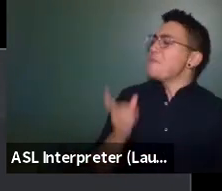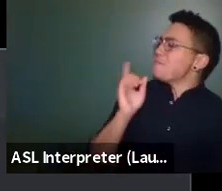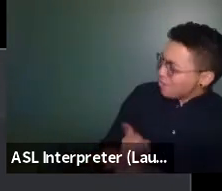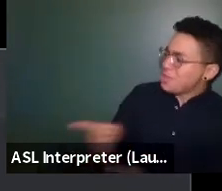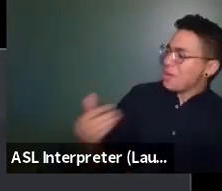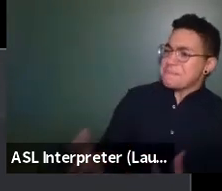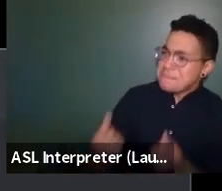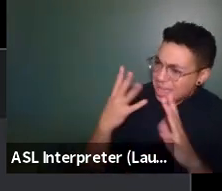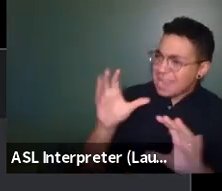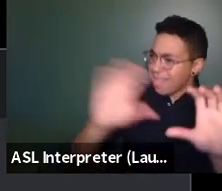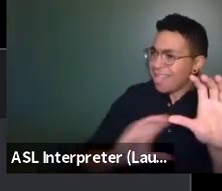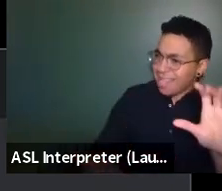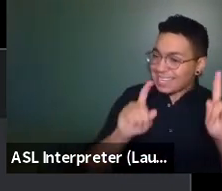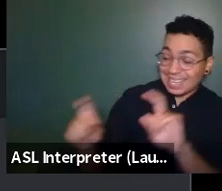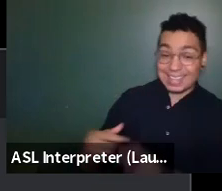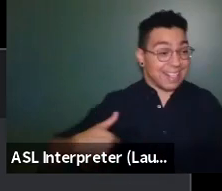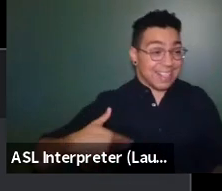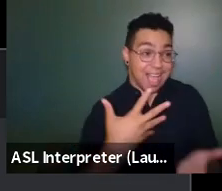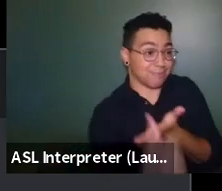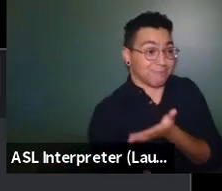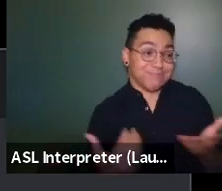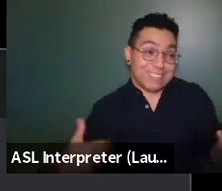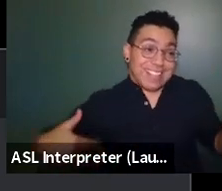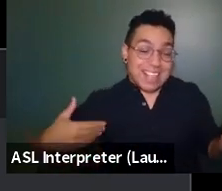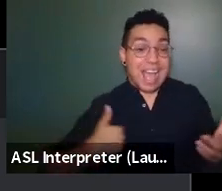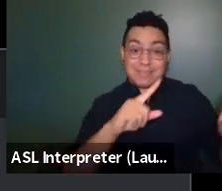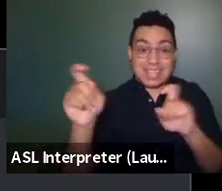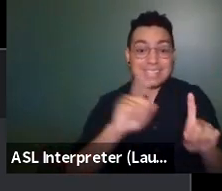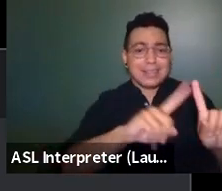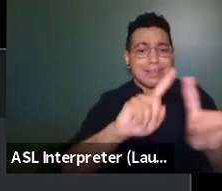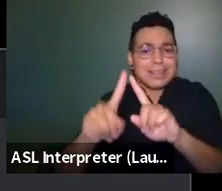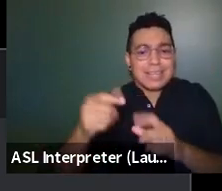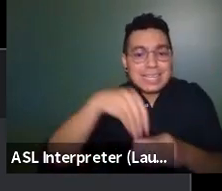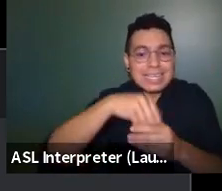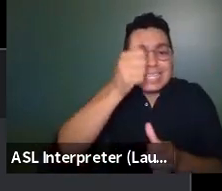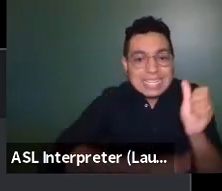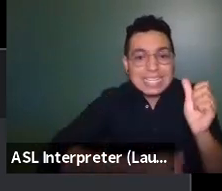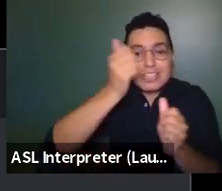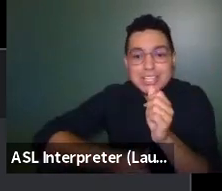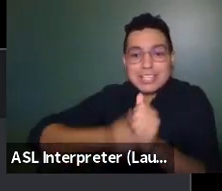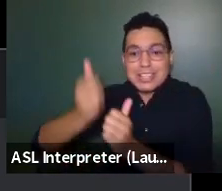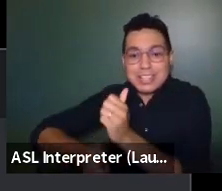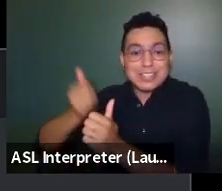ESD 112 - Katherine Livick: I haven't run out of room yet. And I'm testing different things in each of these. Some of them students, some of them don't, you know, so